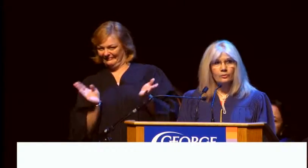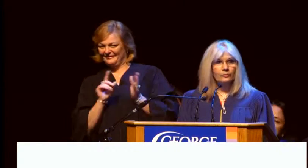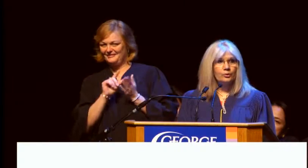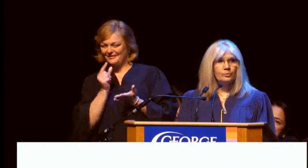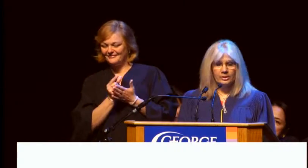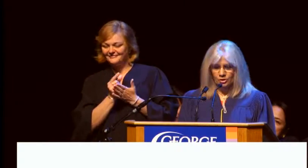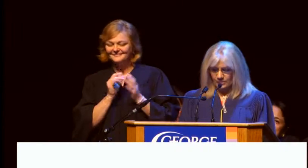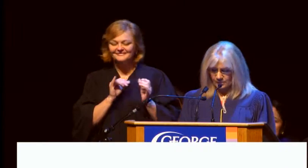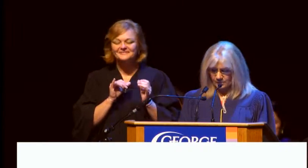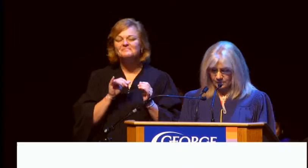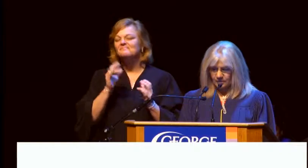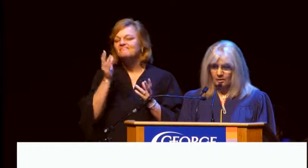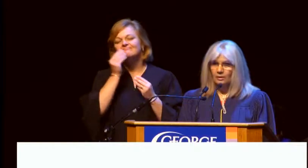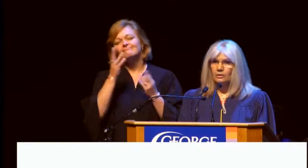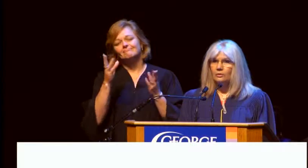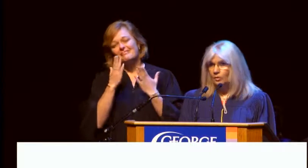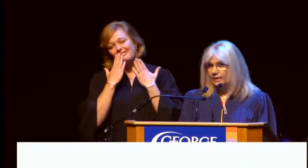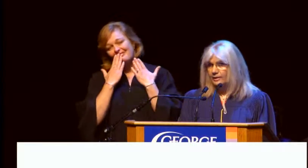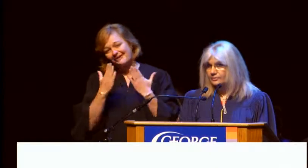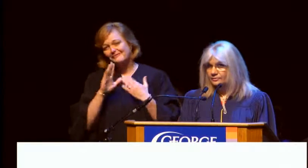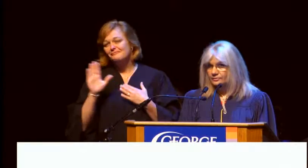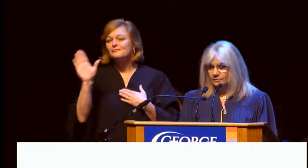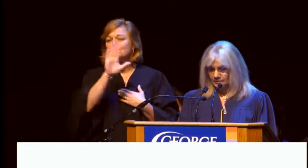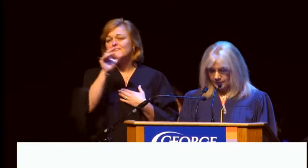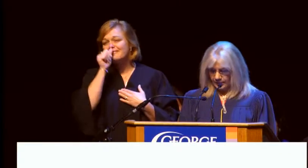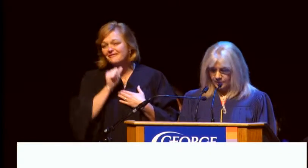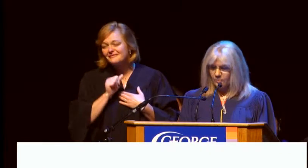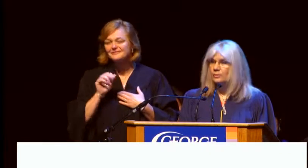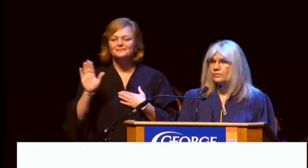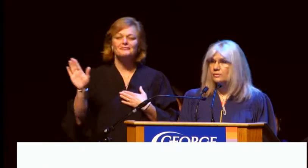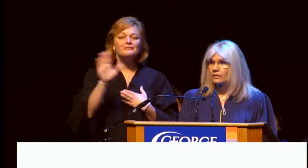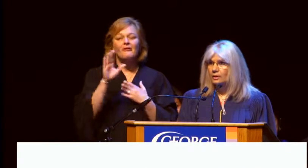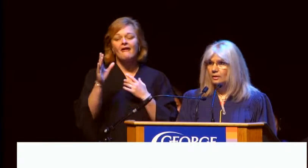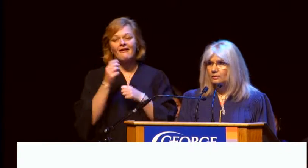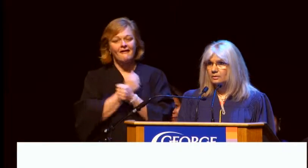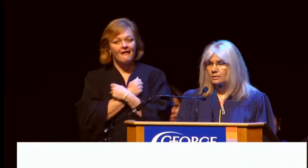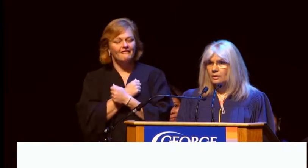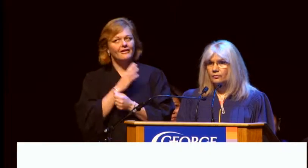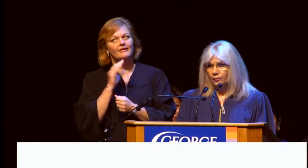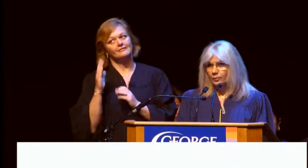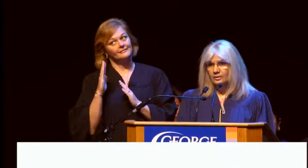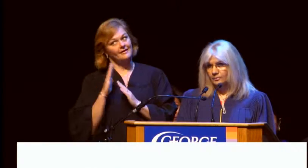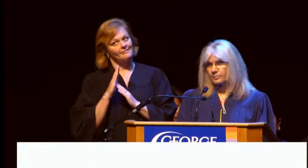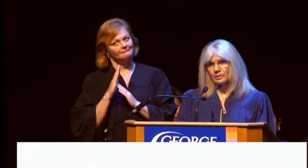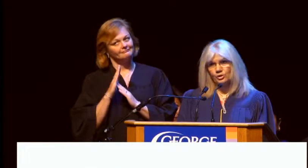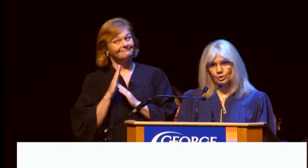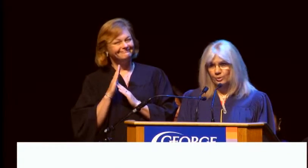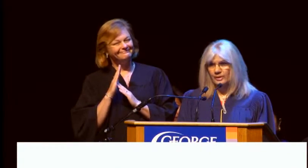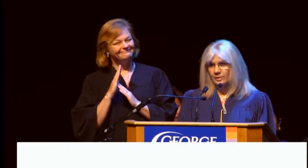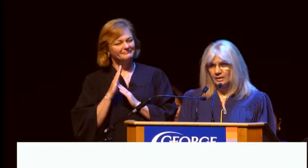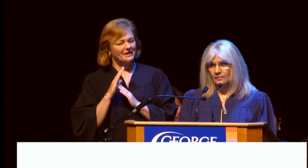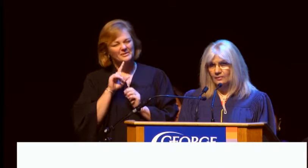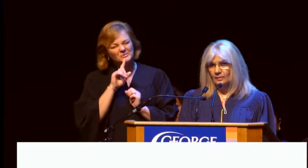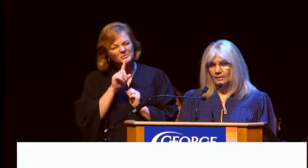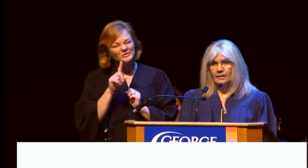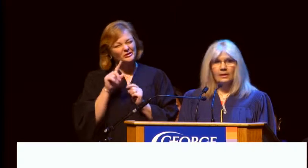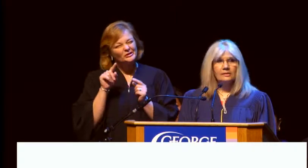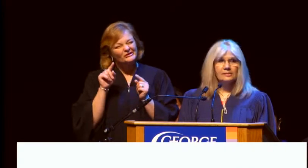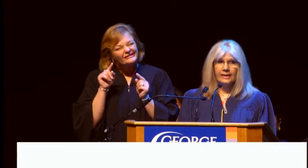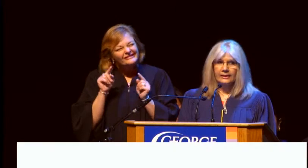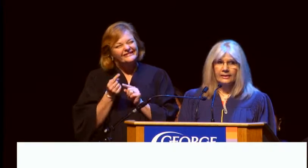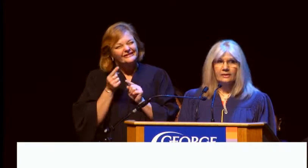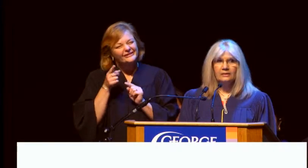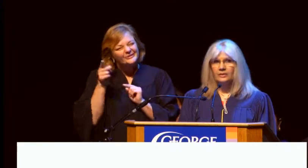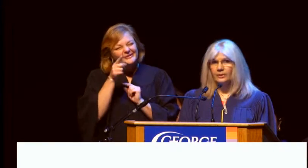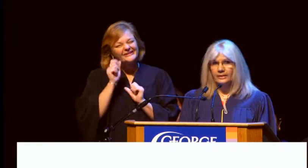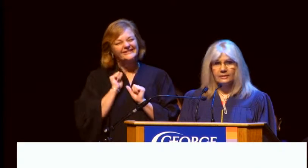FOR YOUR PATIENCE, YOUR LOVE AND MOST OF ALL FOR WHAT MUST SURELY BE A SADLY DEPLETED